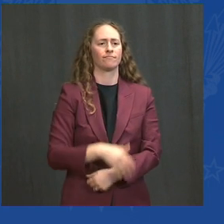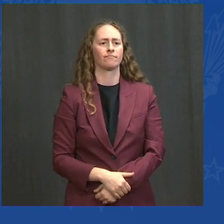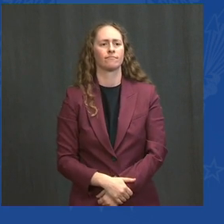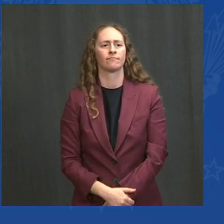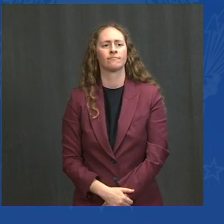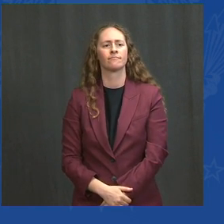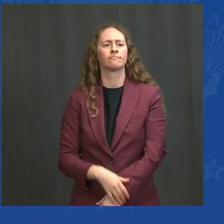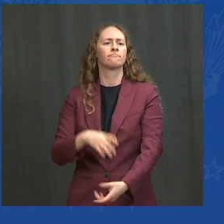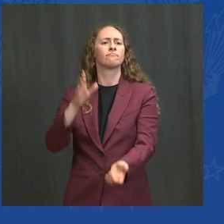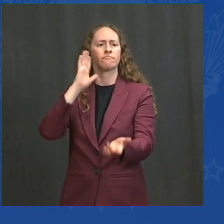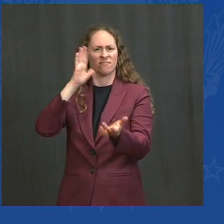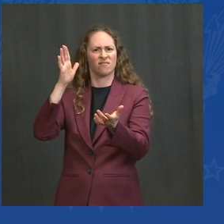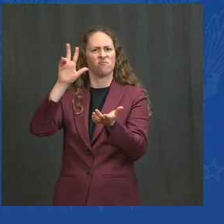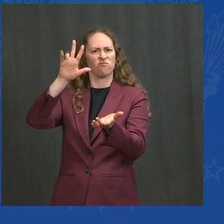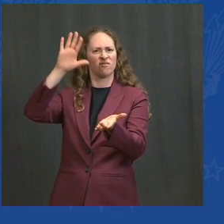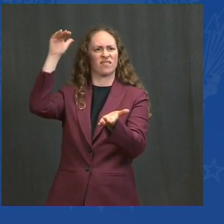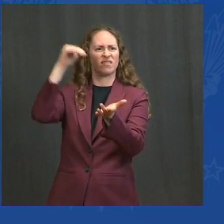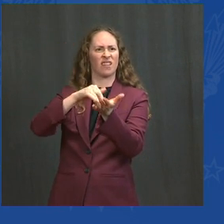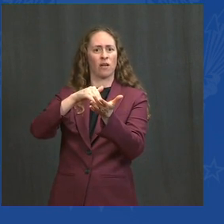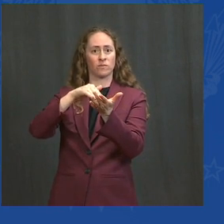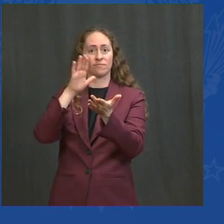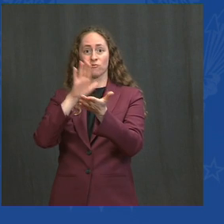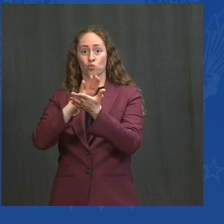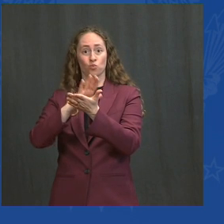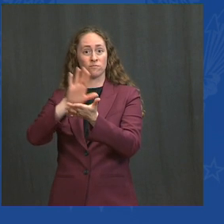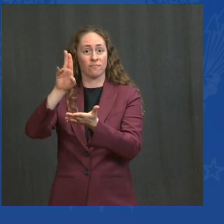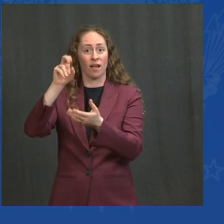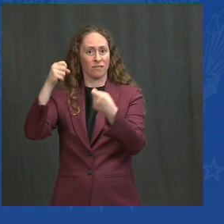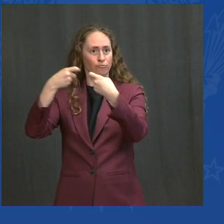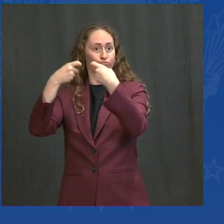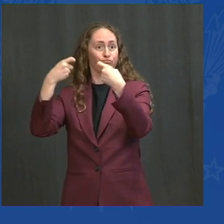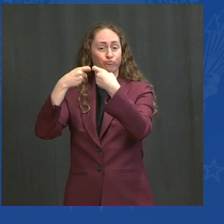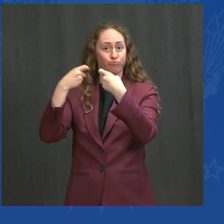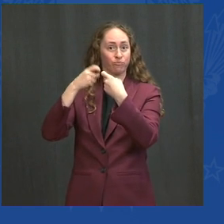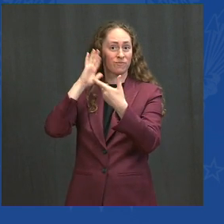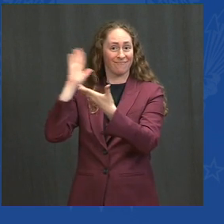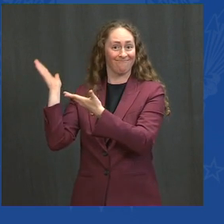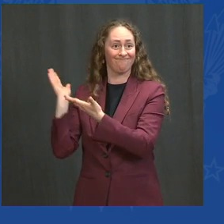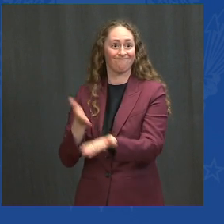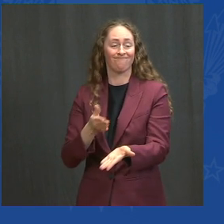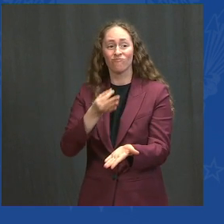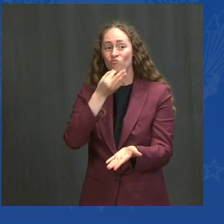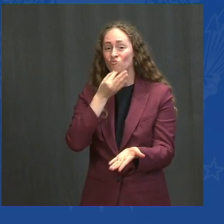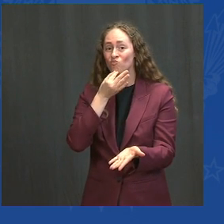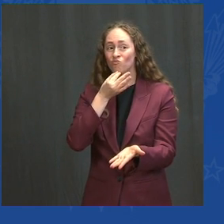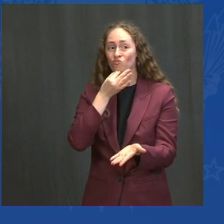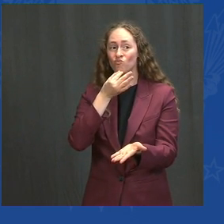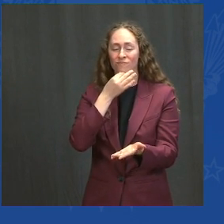that are accounted for. And there are about 475,000 school buses in this country,